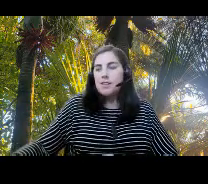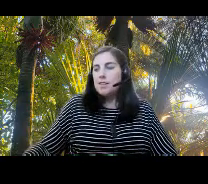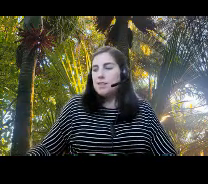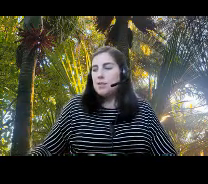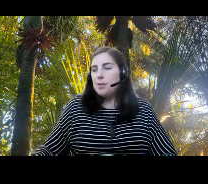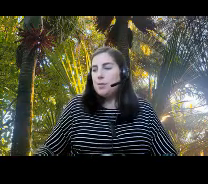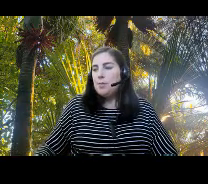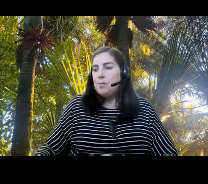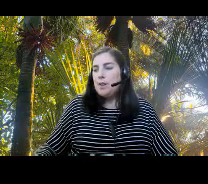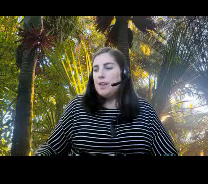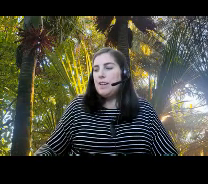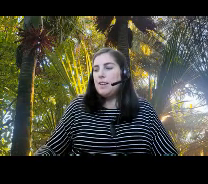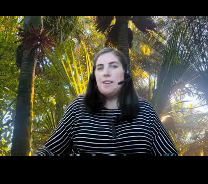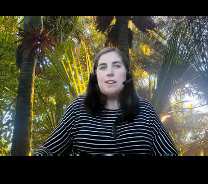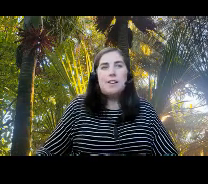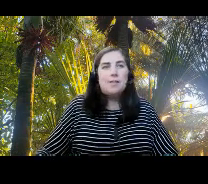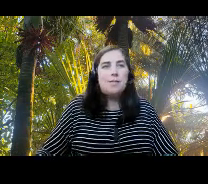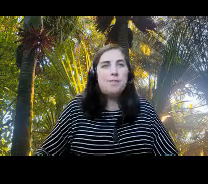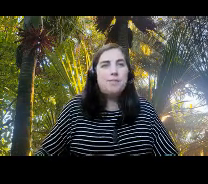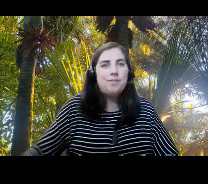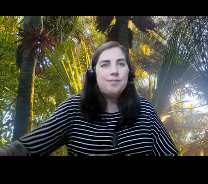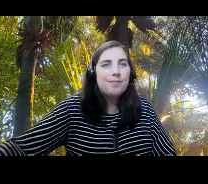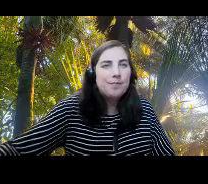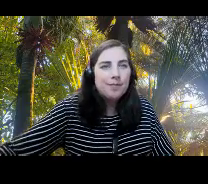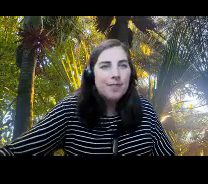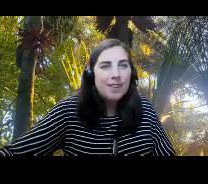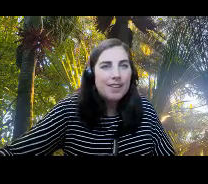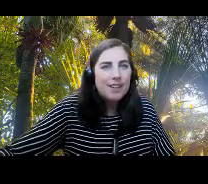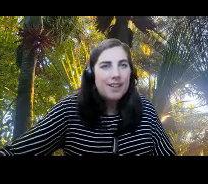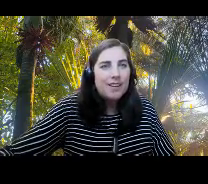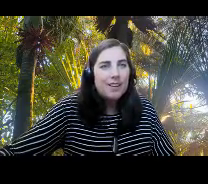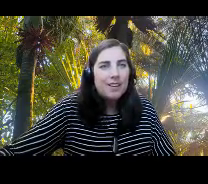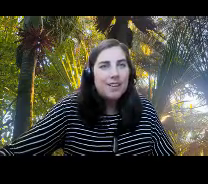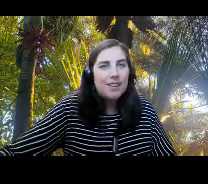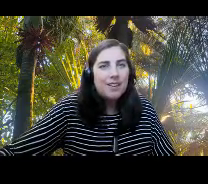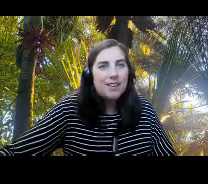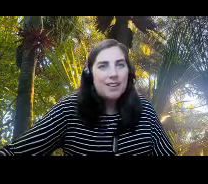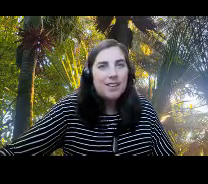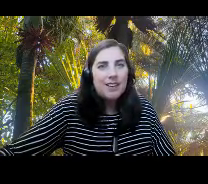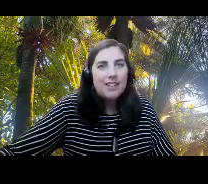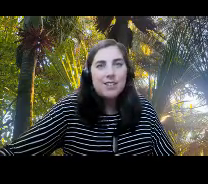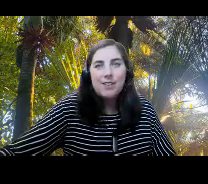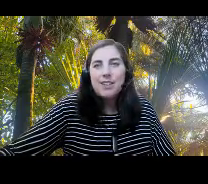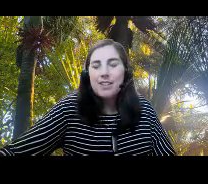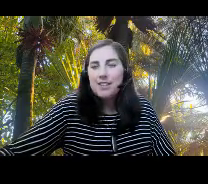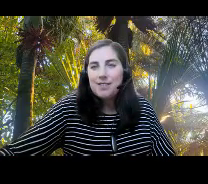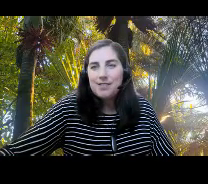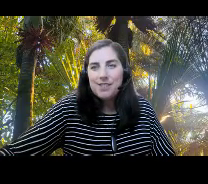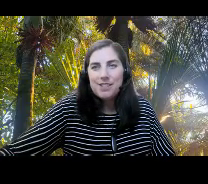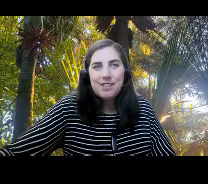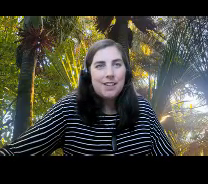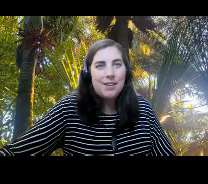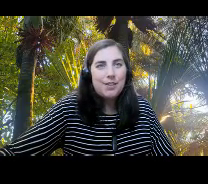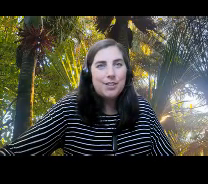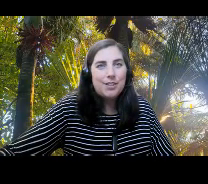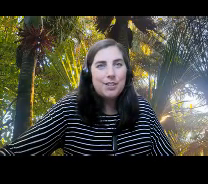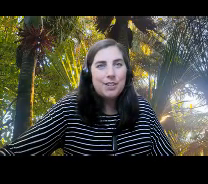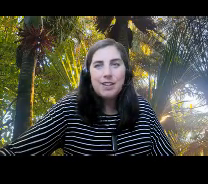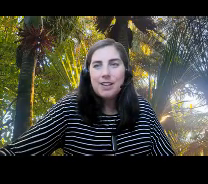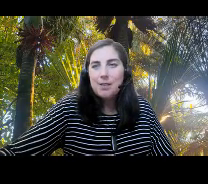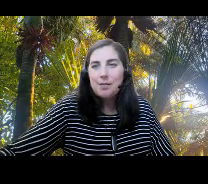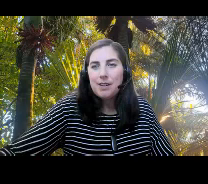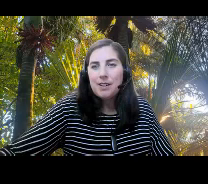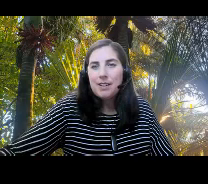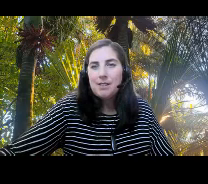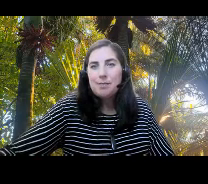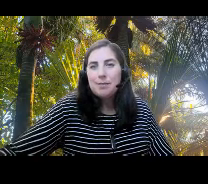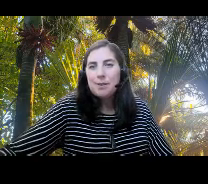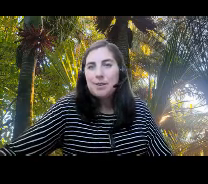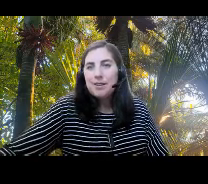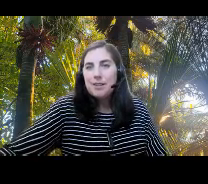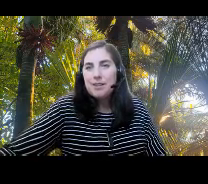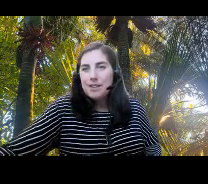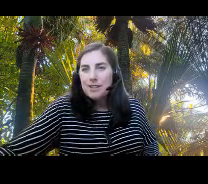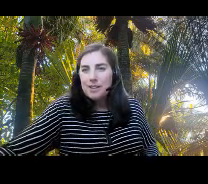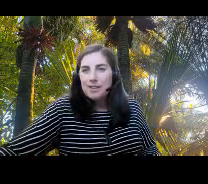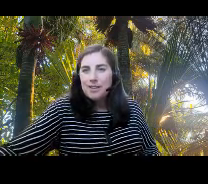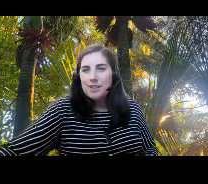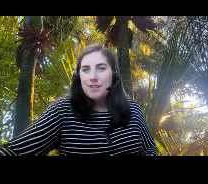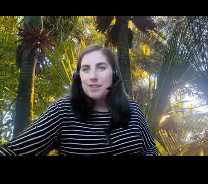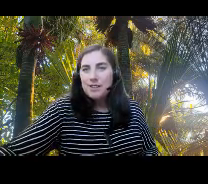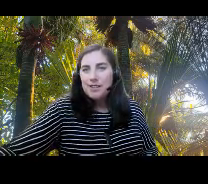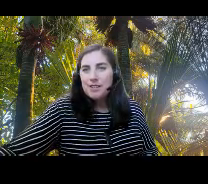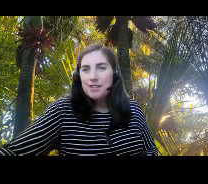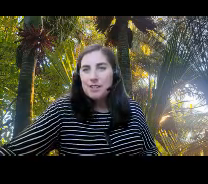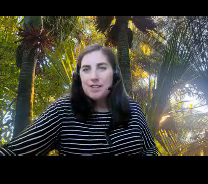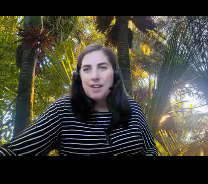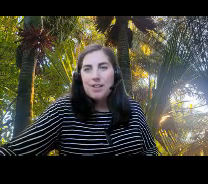So what would be... Okay, sorry,I've just seen a question come up.